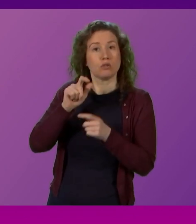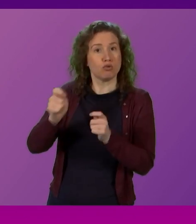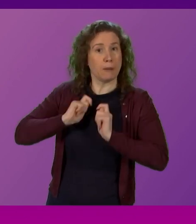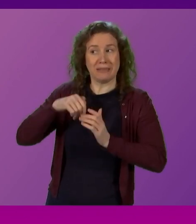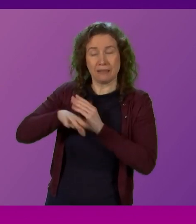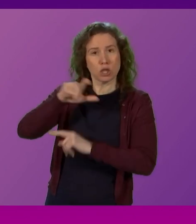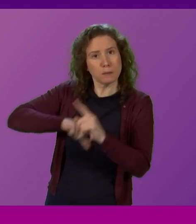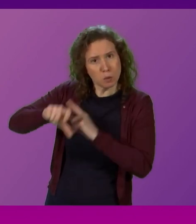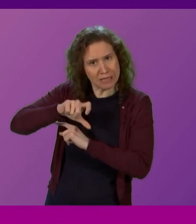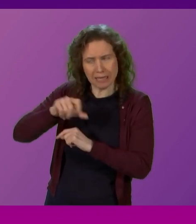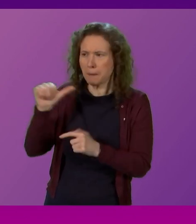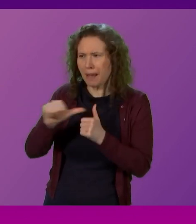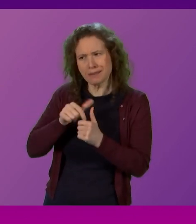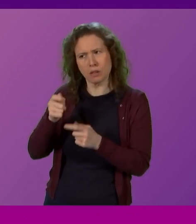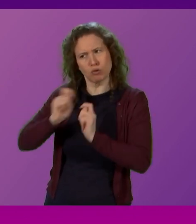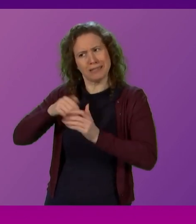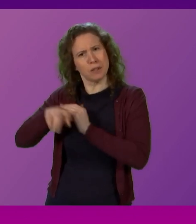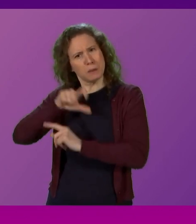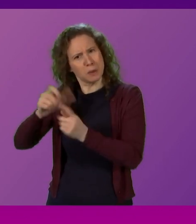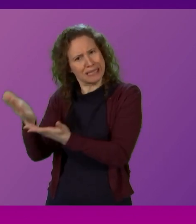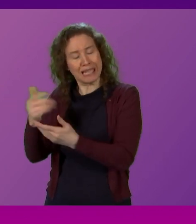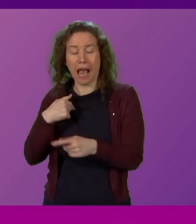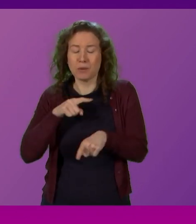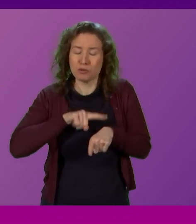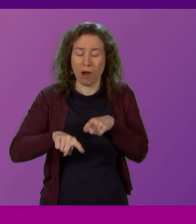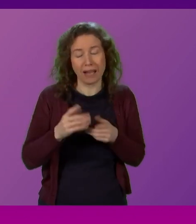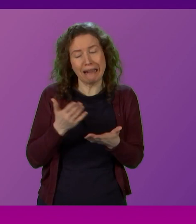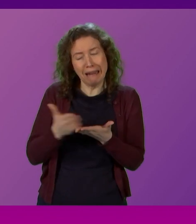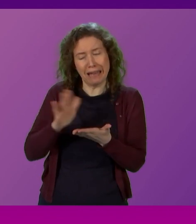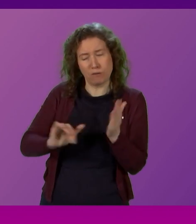I was trying to explain—because it is obvious from Douglas Ross’s questions that he does